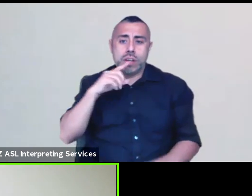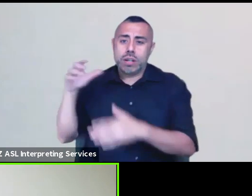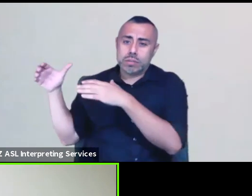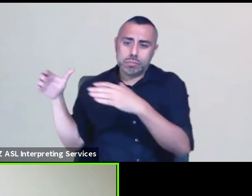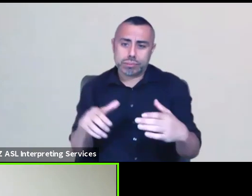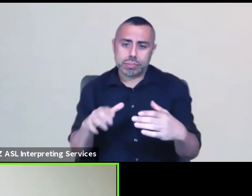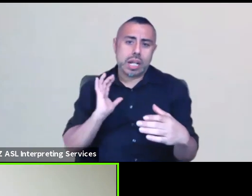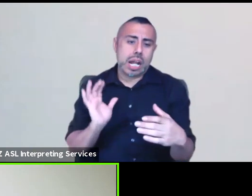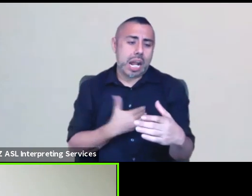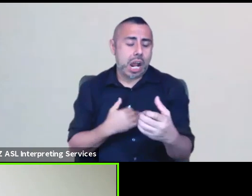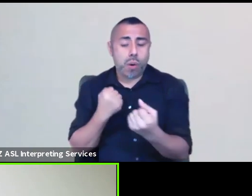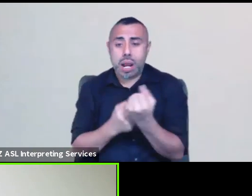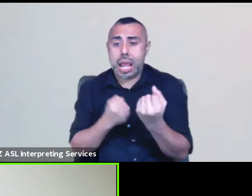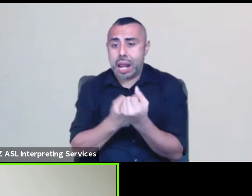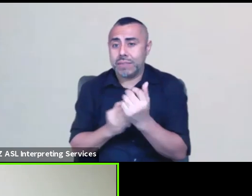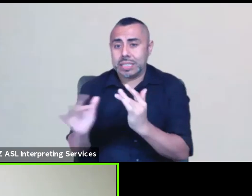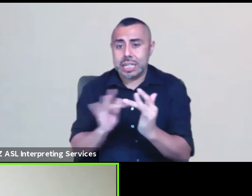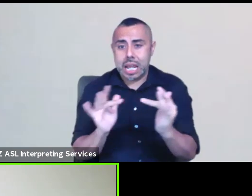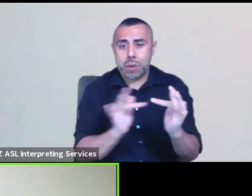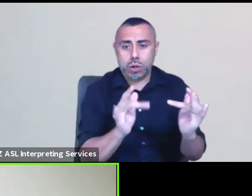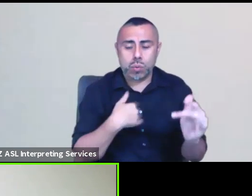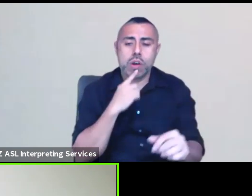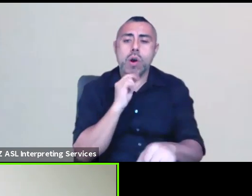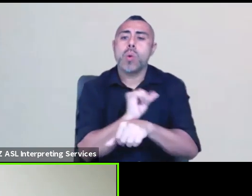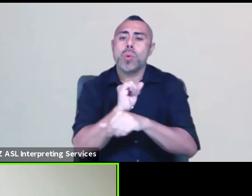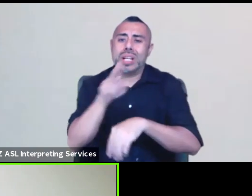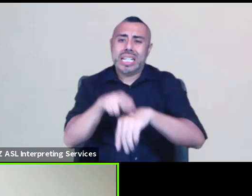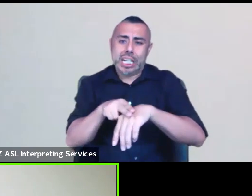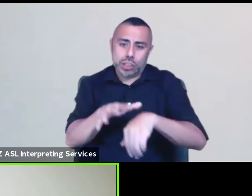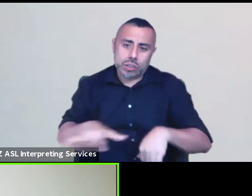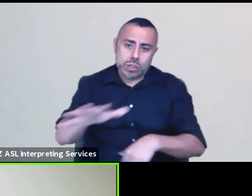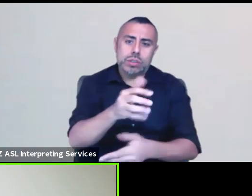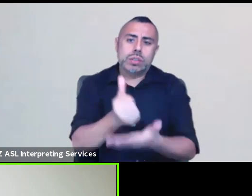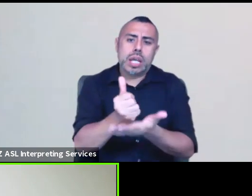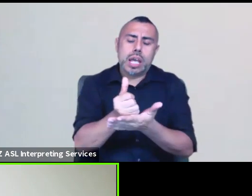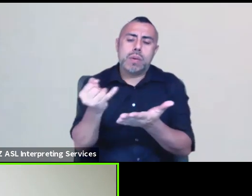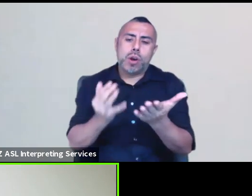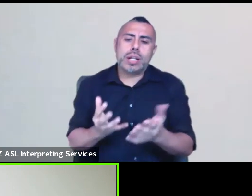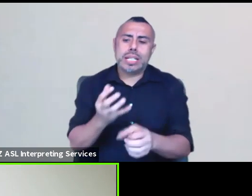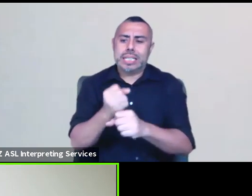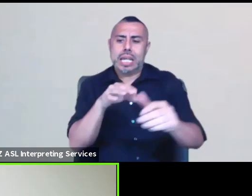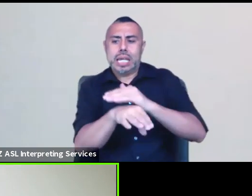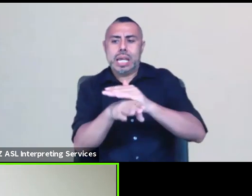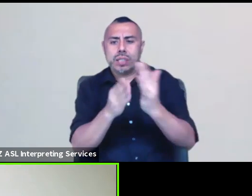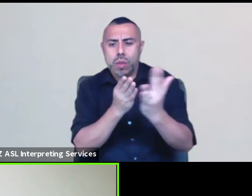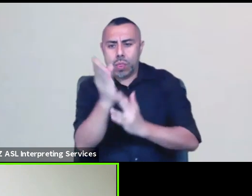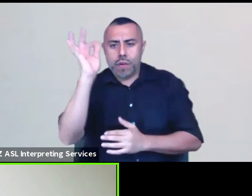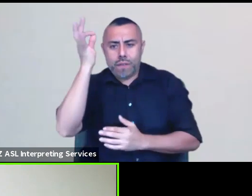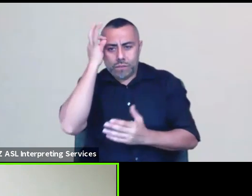and working nationally to help artists gain access to federal resources like those through the Small Business Administration